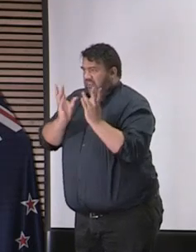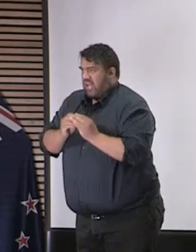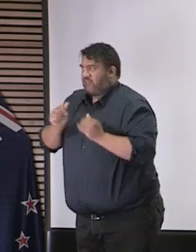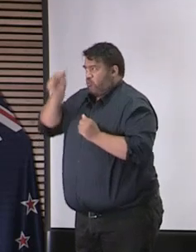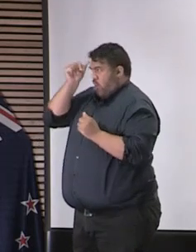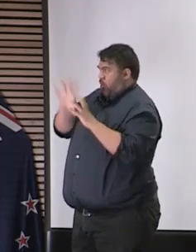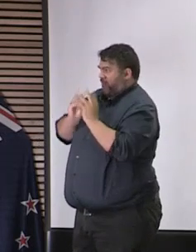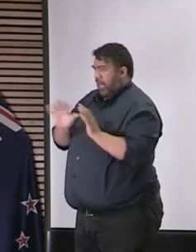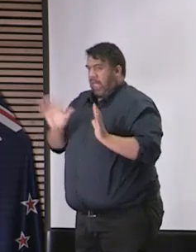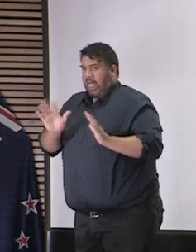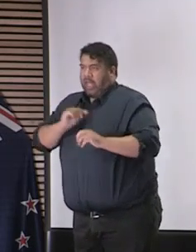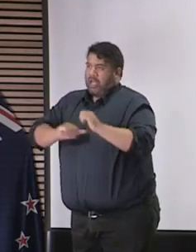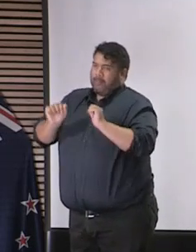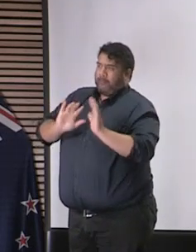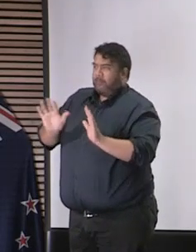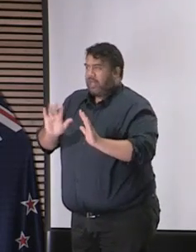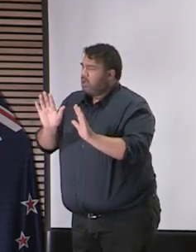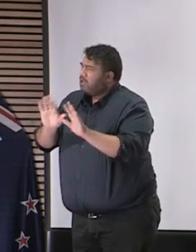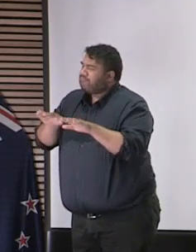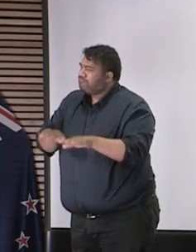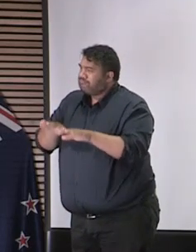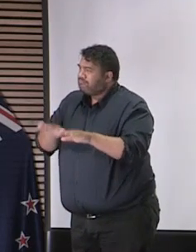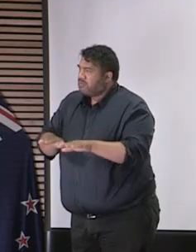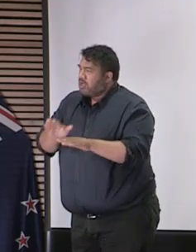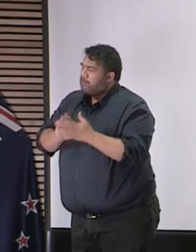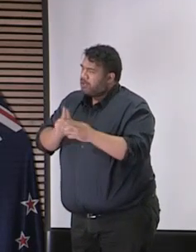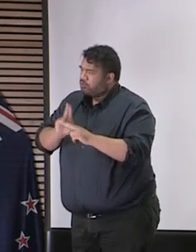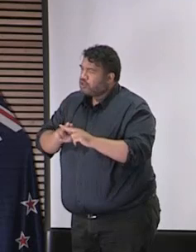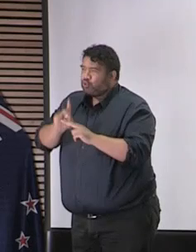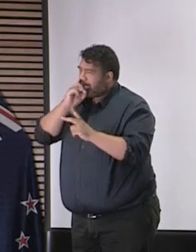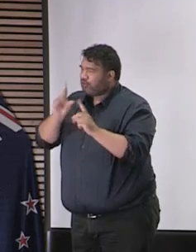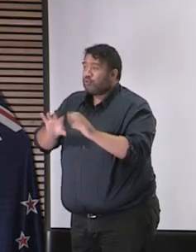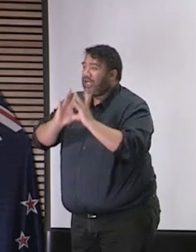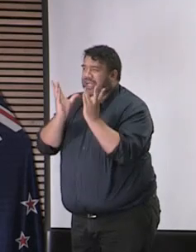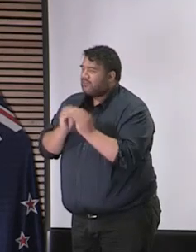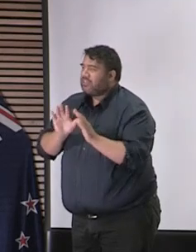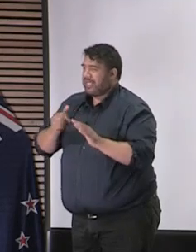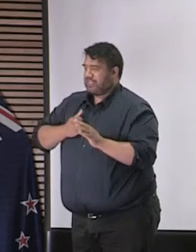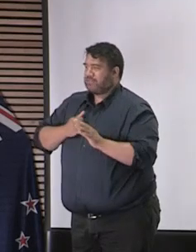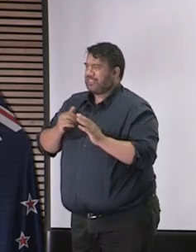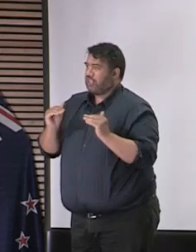become a teacher pushing all of the materials that you feel that you have to in a home